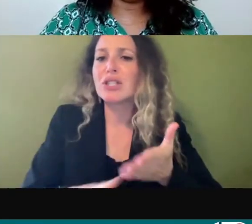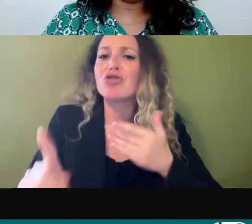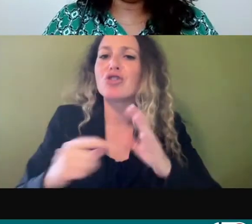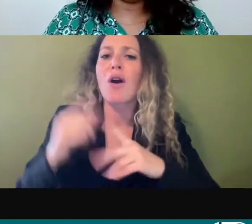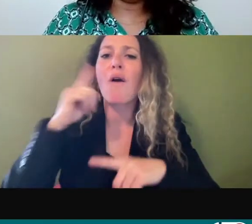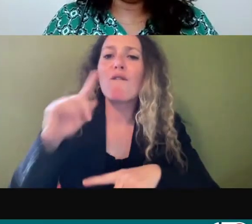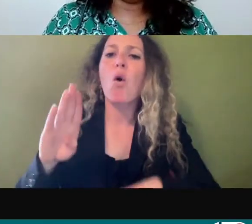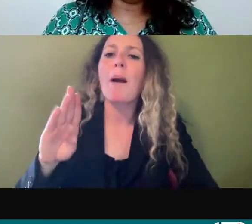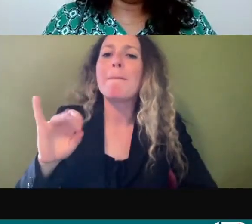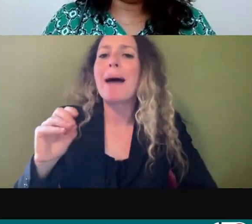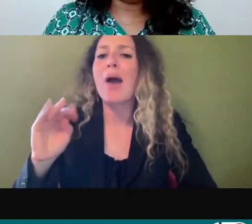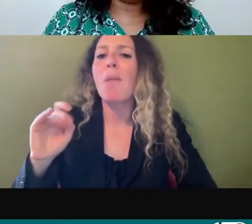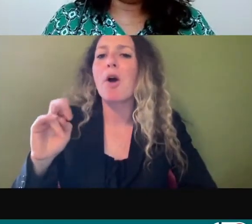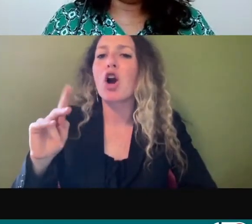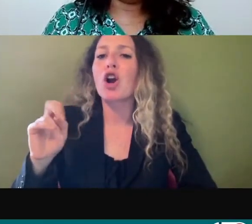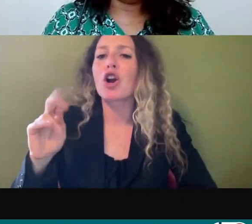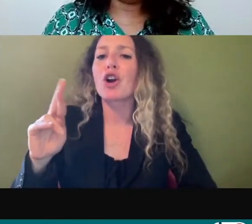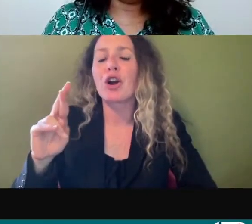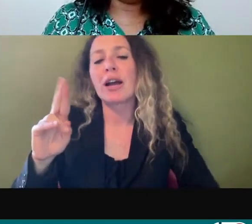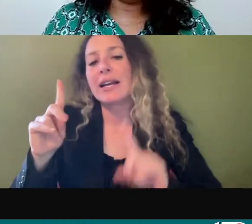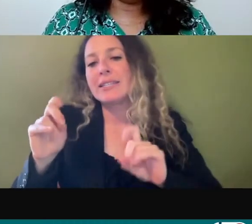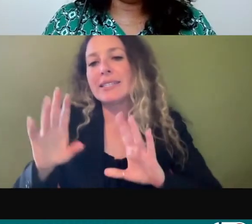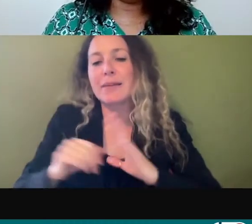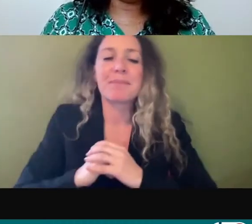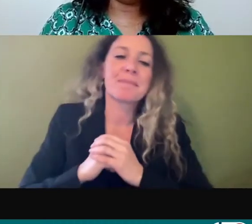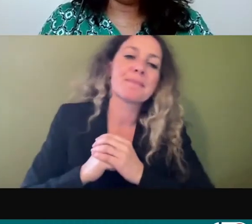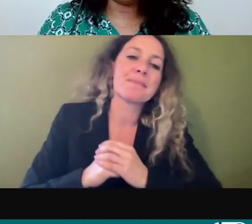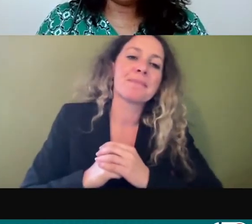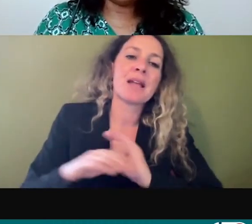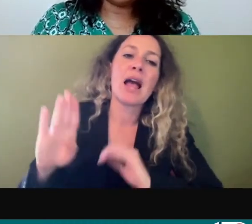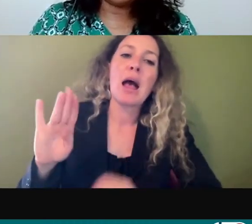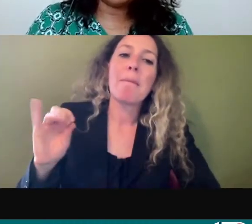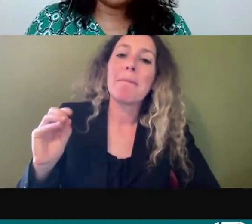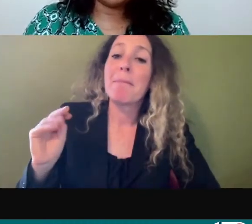What I mean by biomarker testing is these biological markers looking for amyloid and tau,